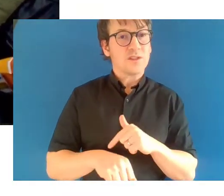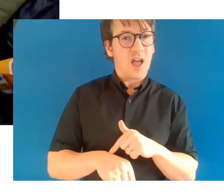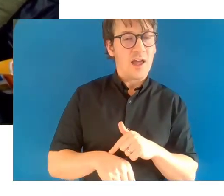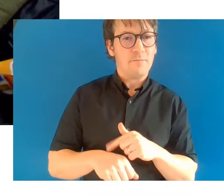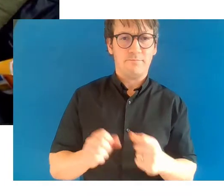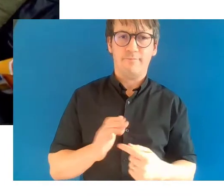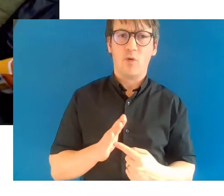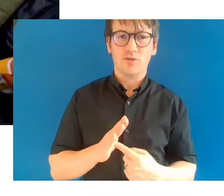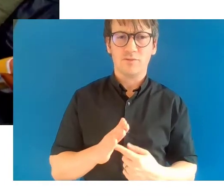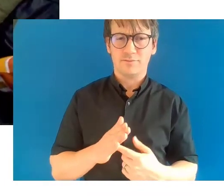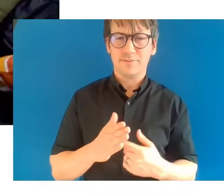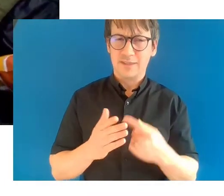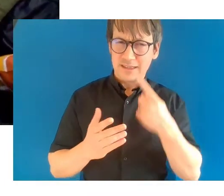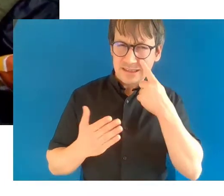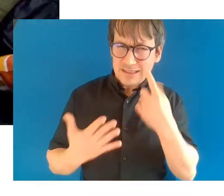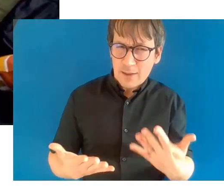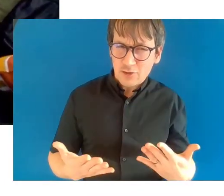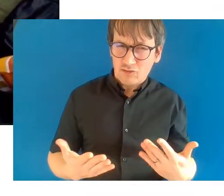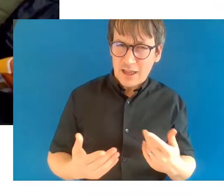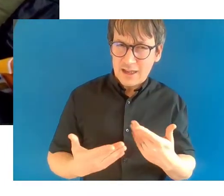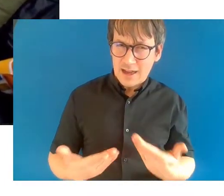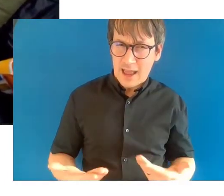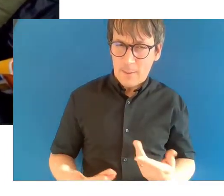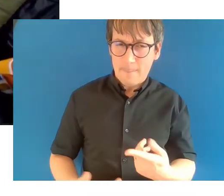So we'll see a little demonstration of this.